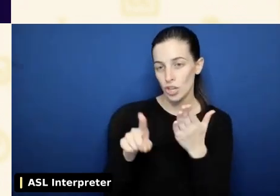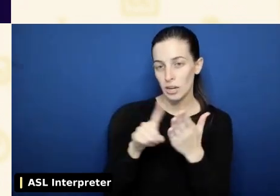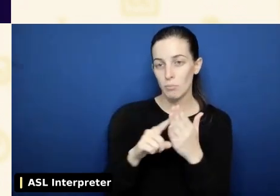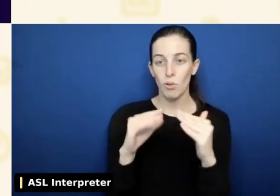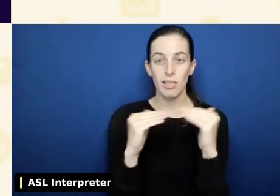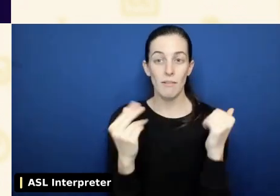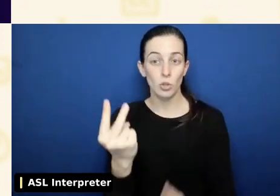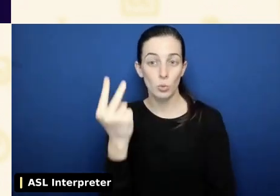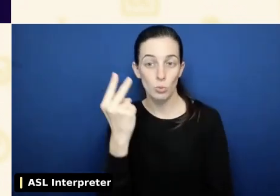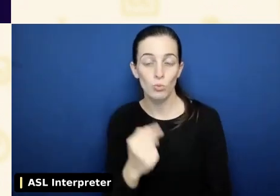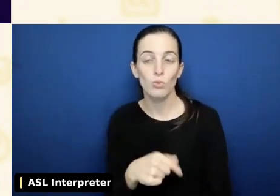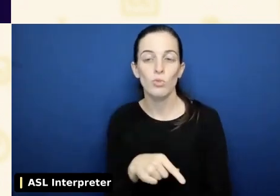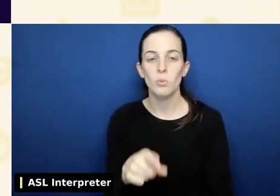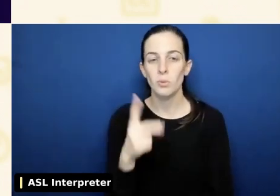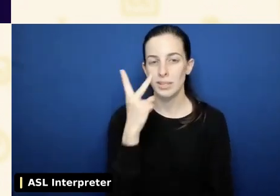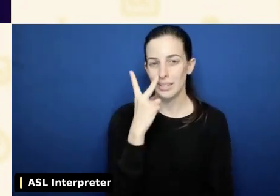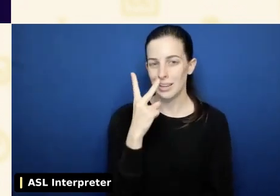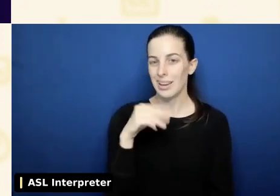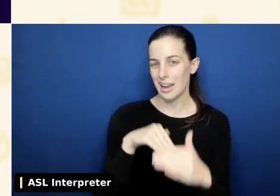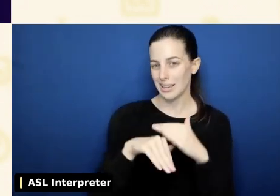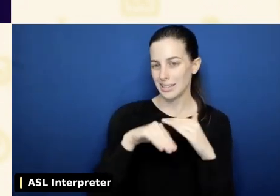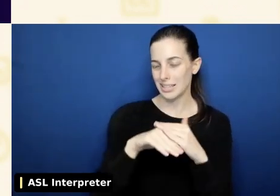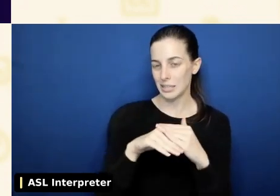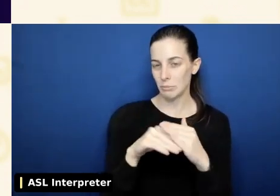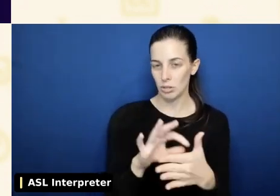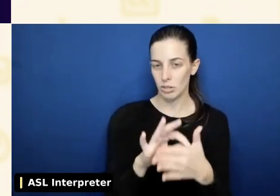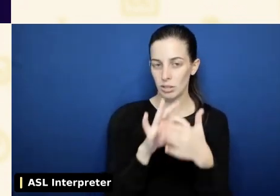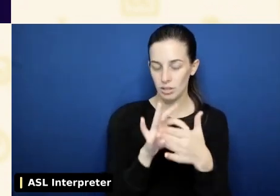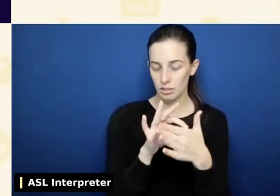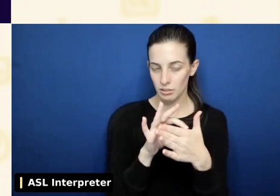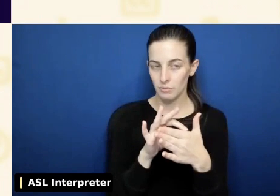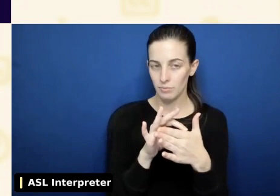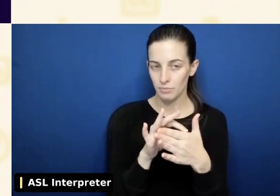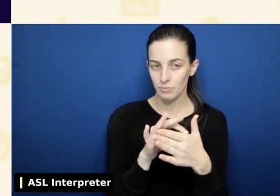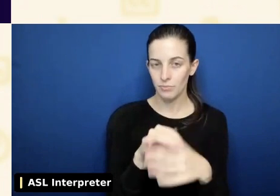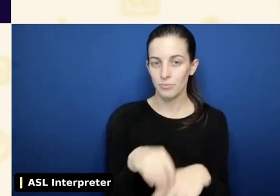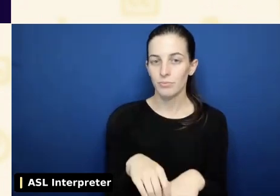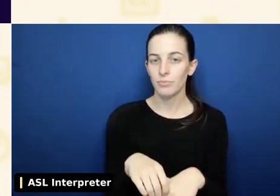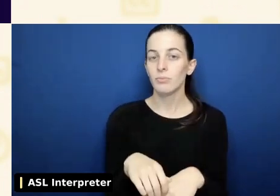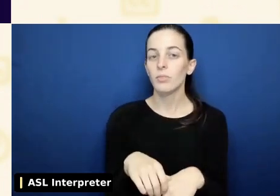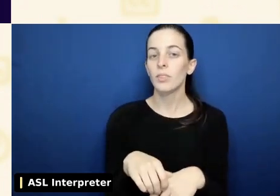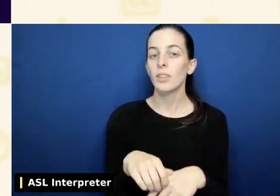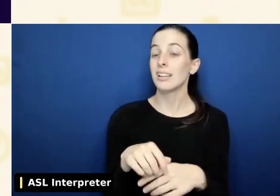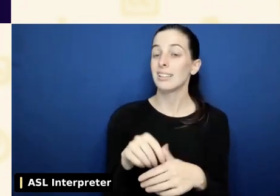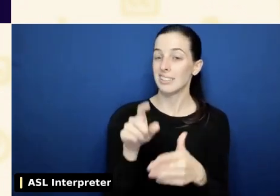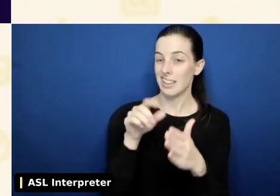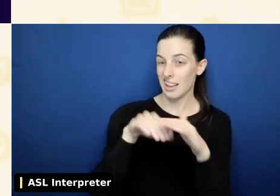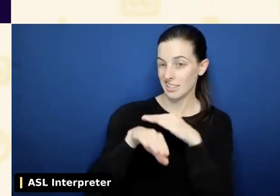And which is the accessibility checker. The accessibility checker is very easy to navigate over here.